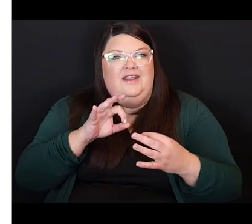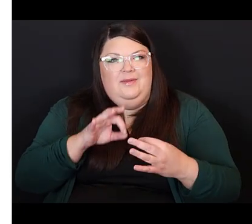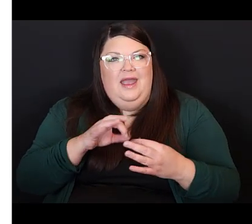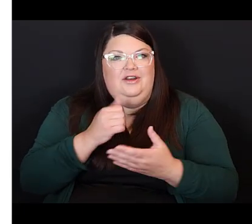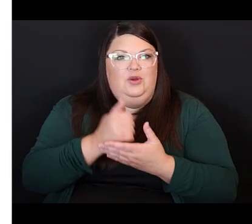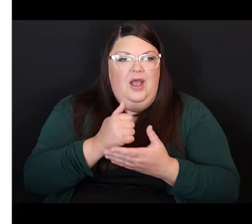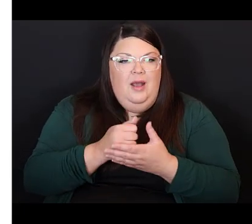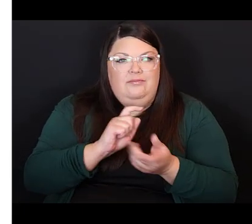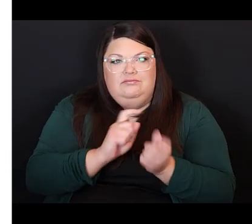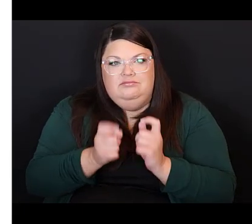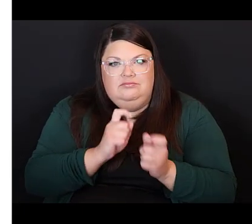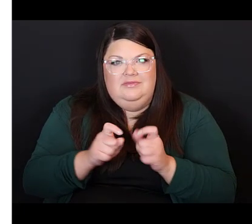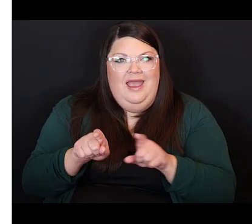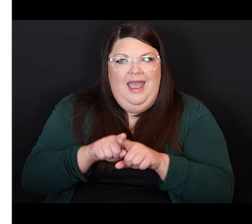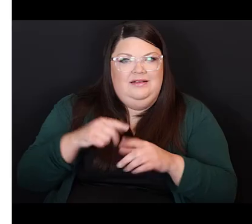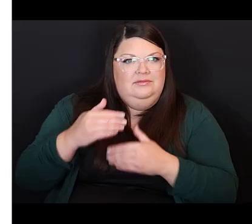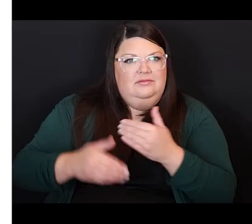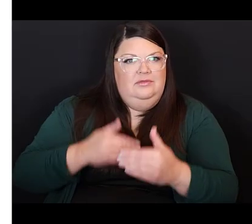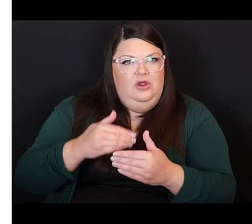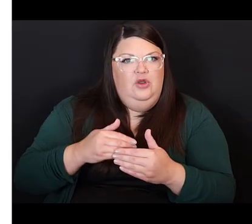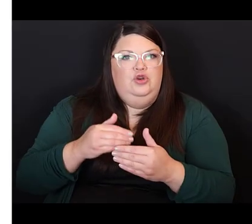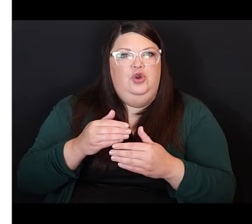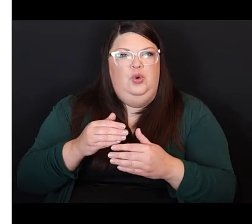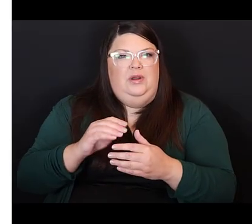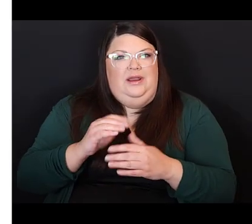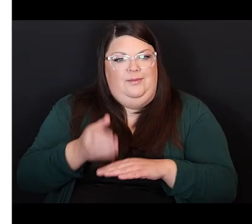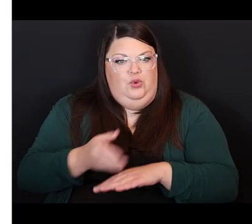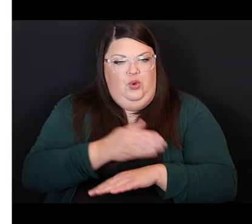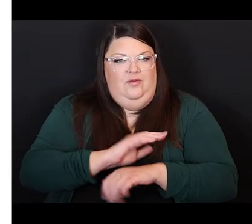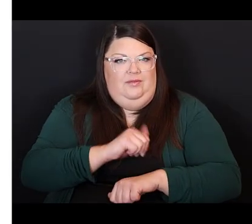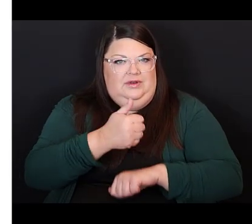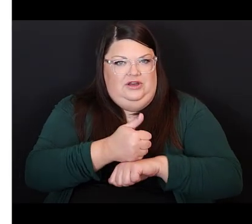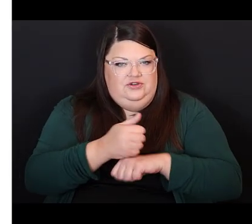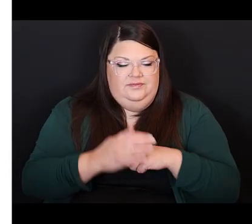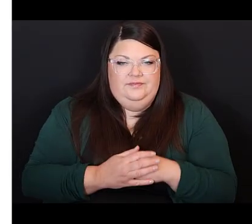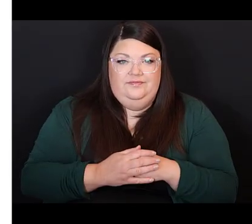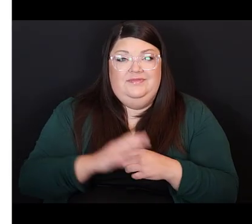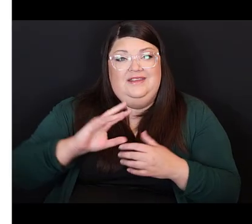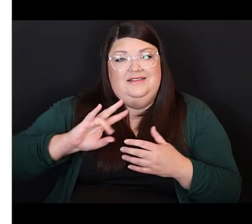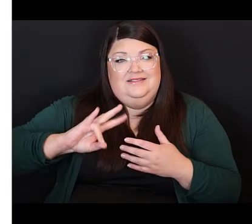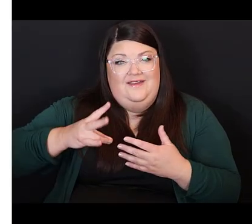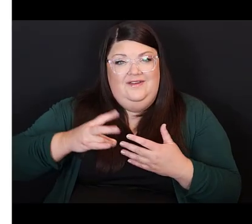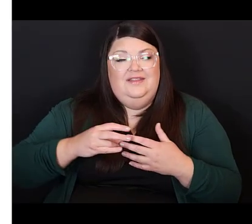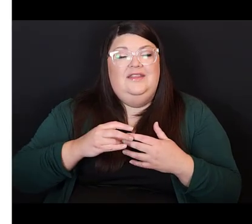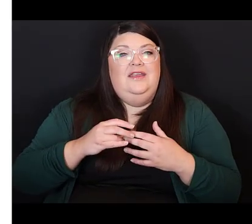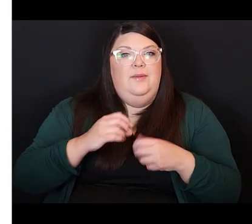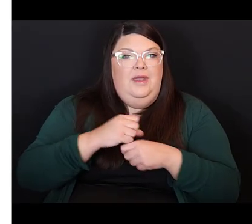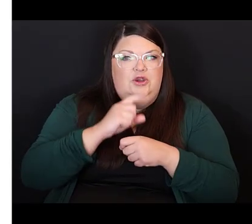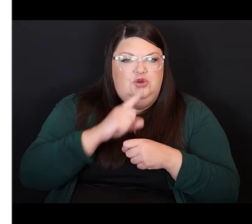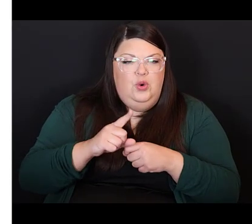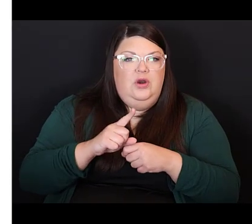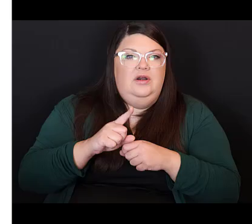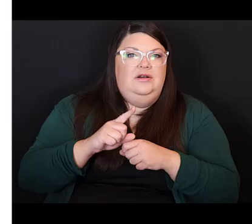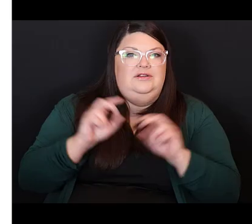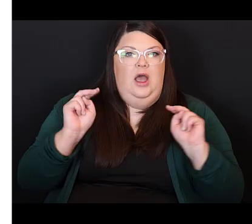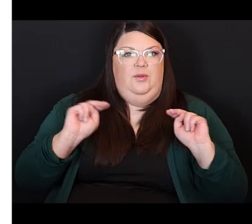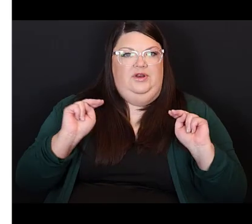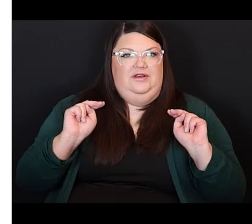adjustments and improve implementation. Seven, ensure objectivity and independence.